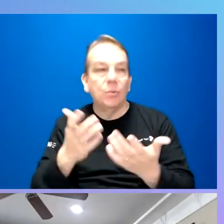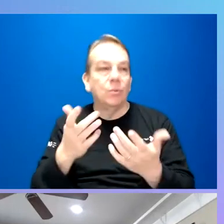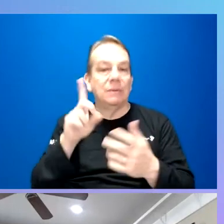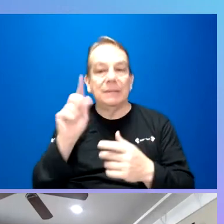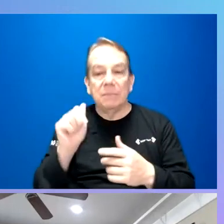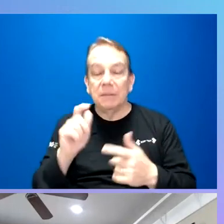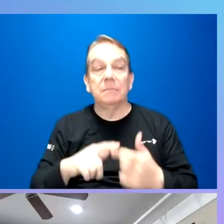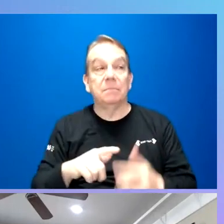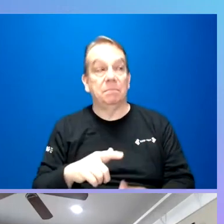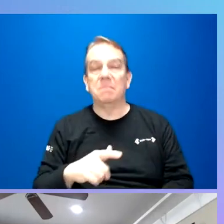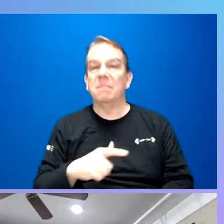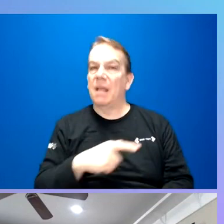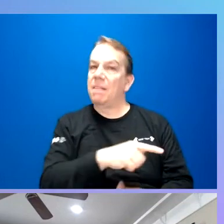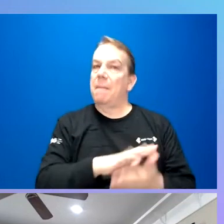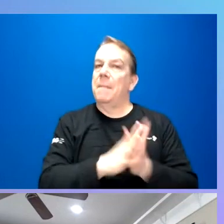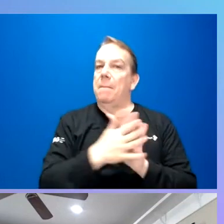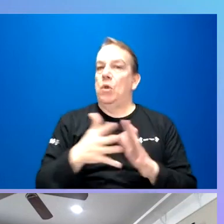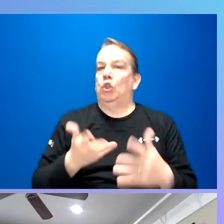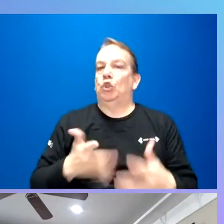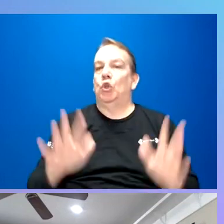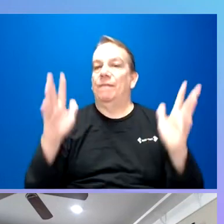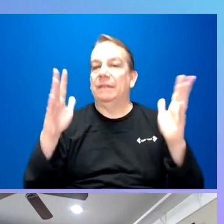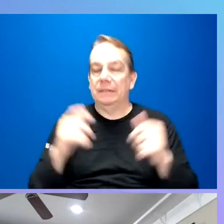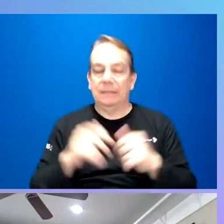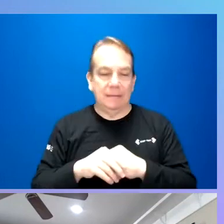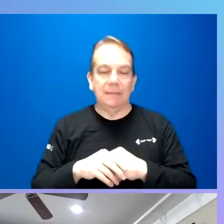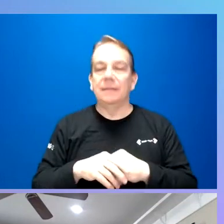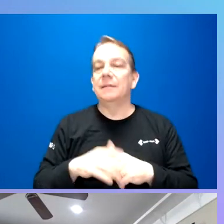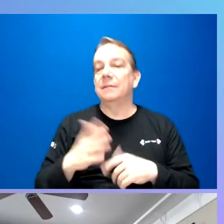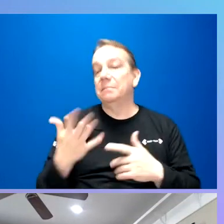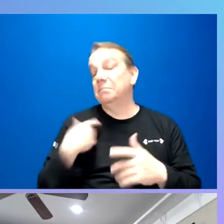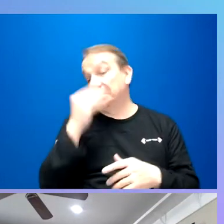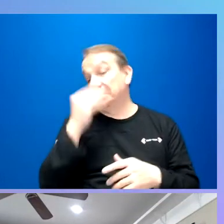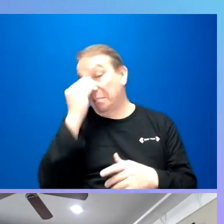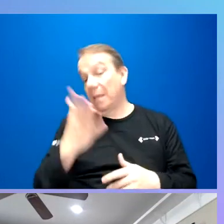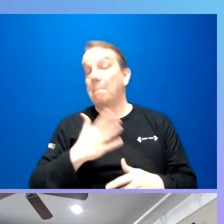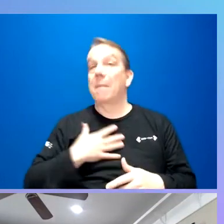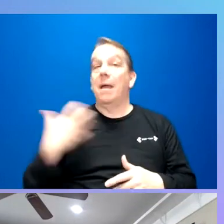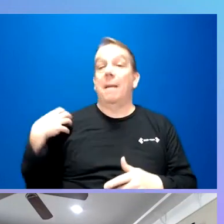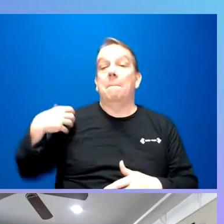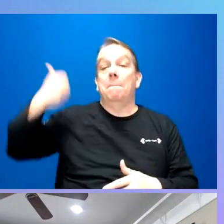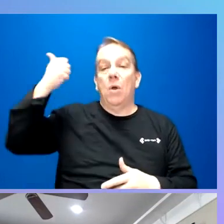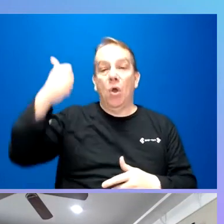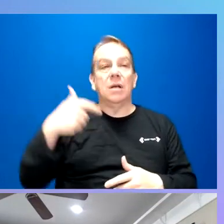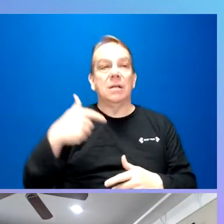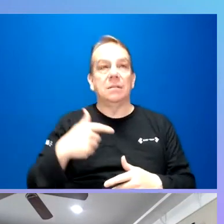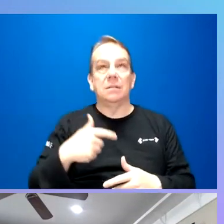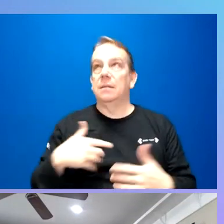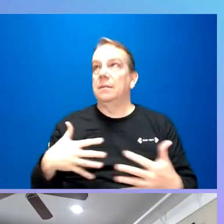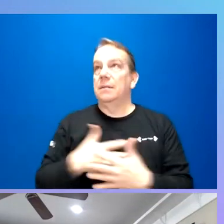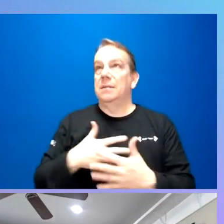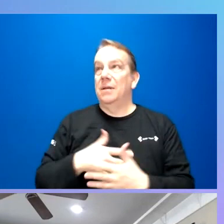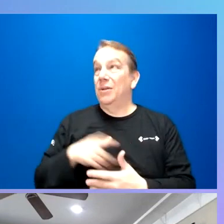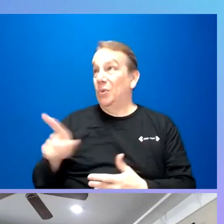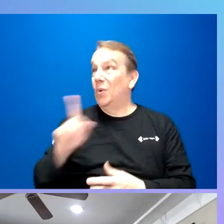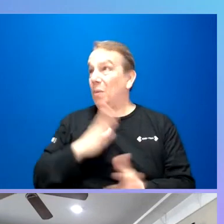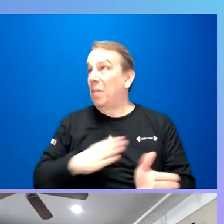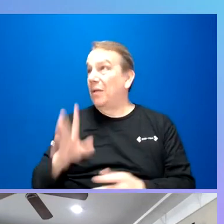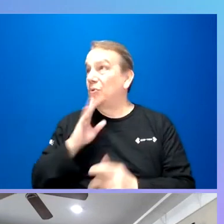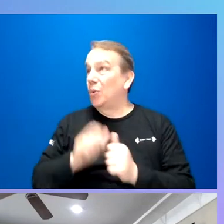scared to death when I would say, I'm going to go have a conversation or I'm going to go walk down the hall because they